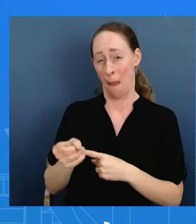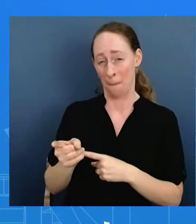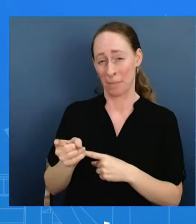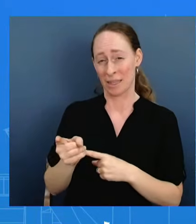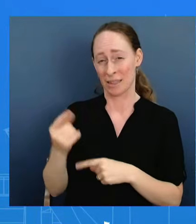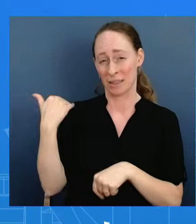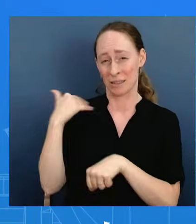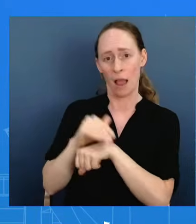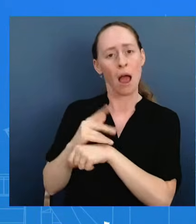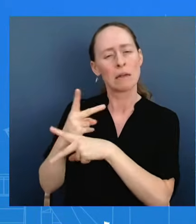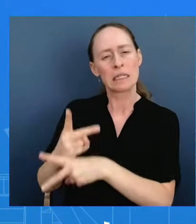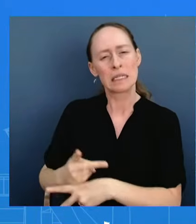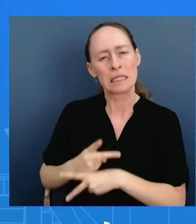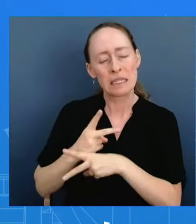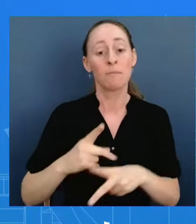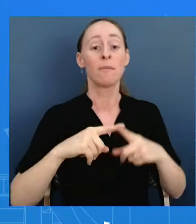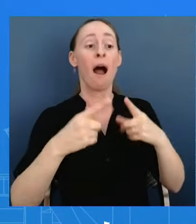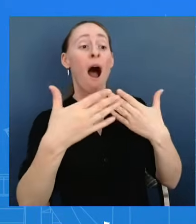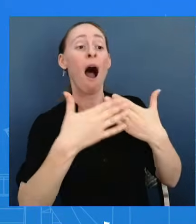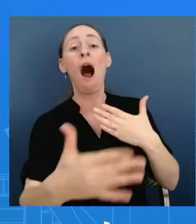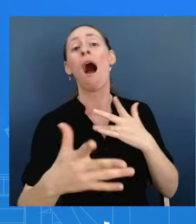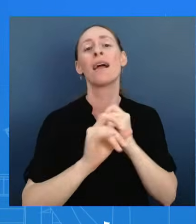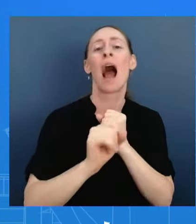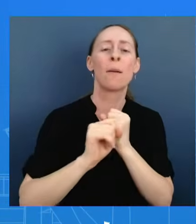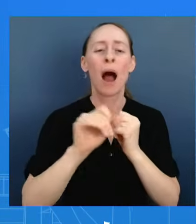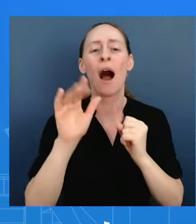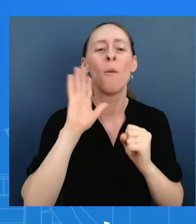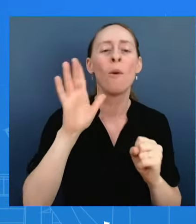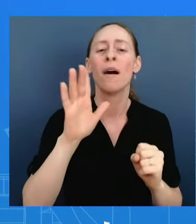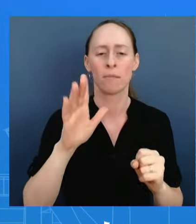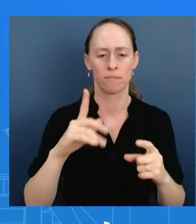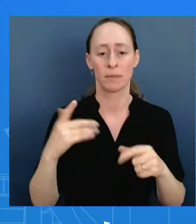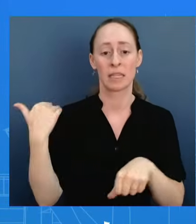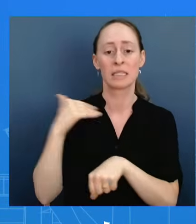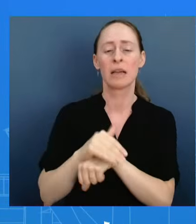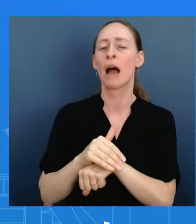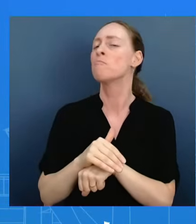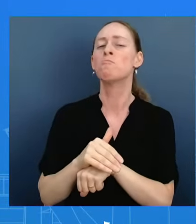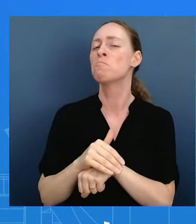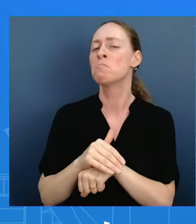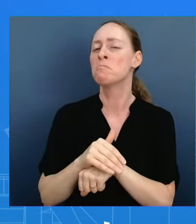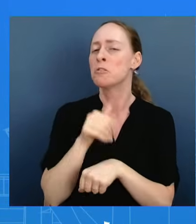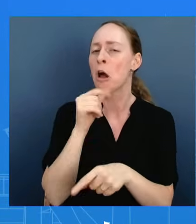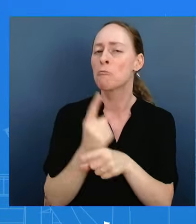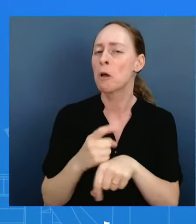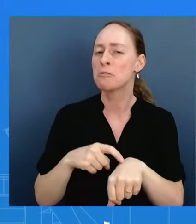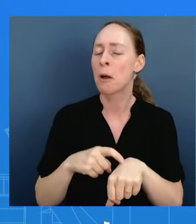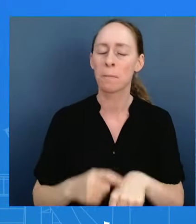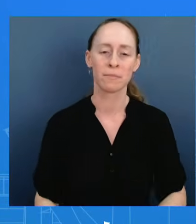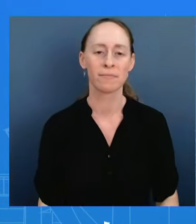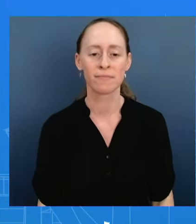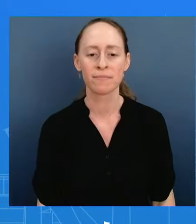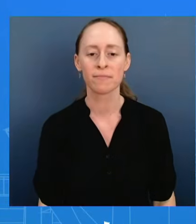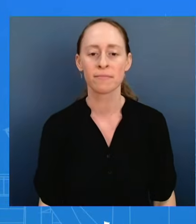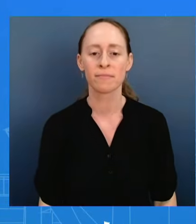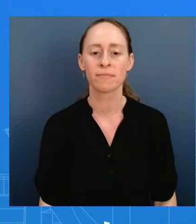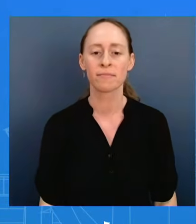the time to do that was last night. The Press: And can you tell us a little bit about the -- after the speech? Ms. Jean-Pierre: Yeah. The Press: We know from some social media posts, we could hear it here -- Ms. Jean-Pierre: Yeah, yeah.